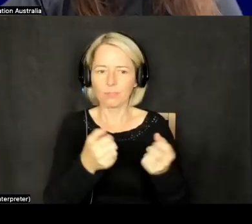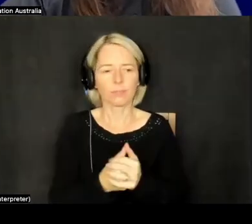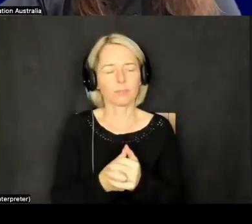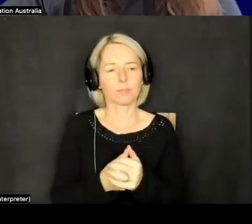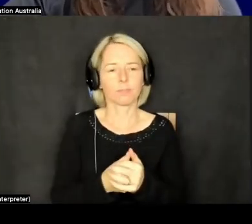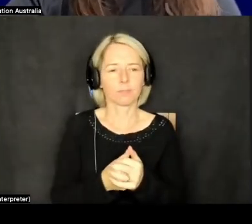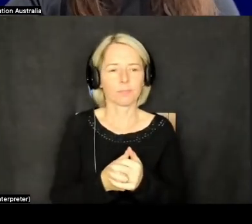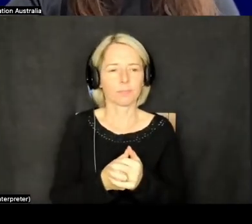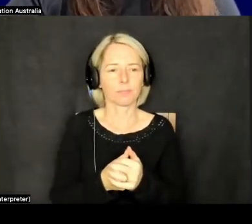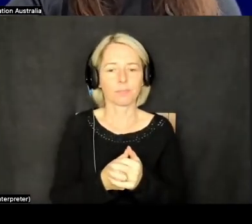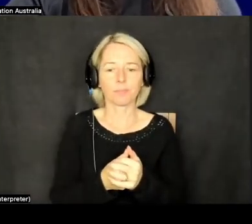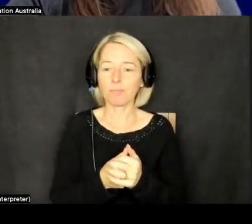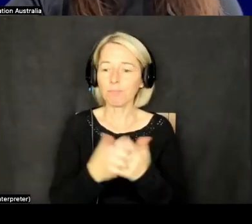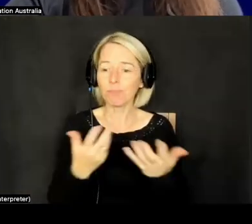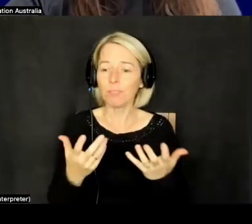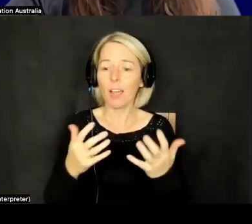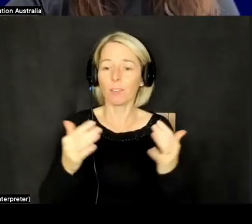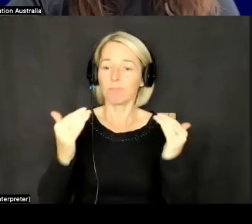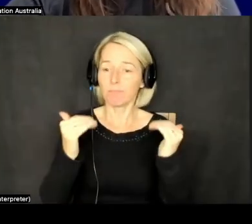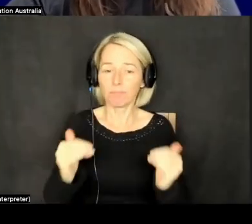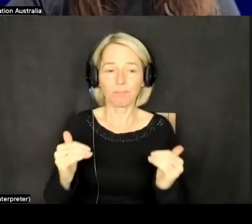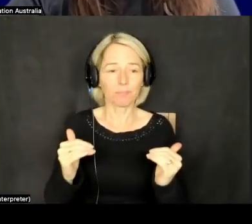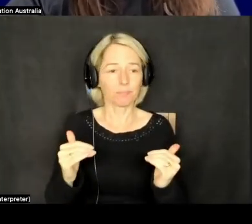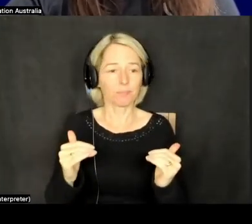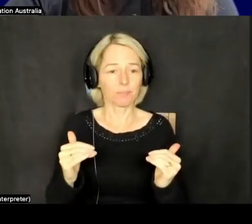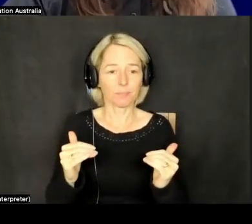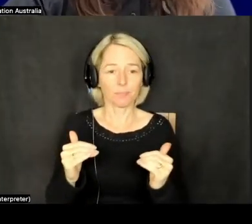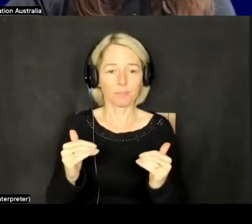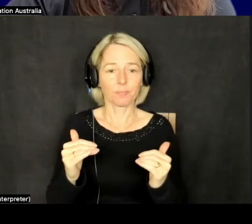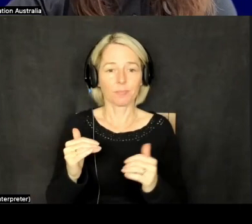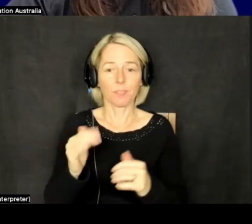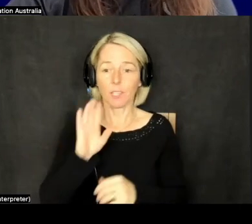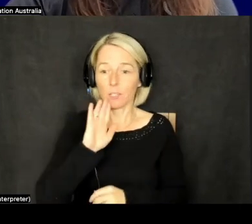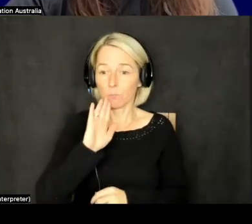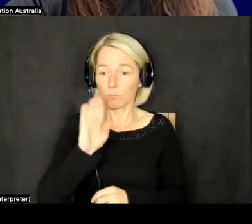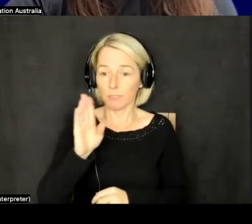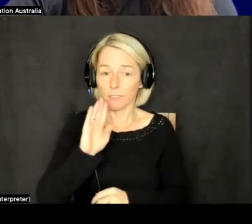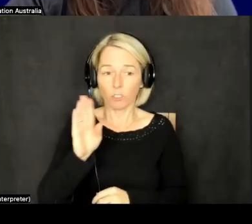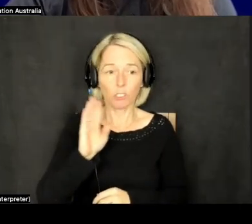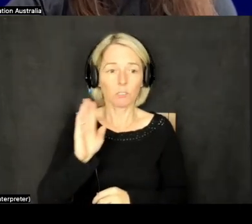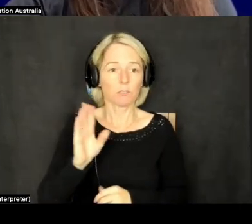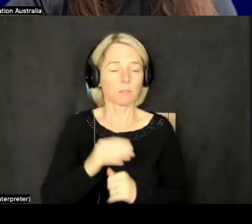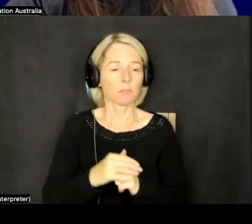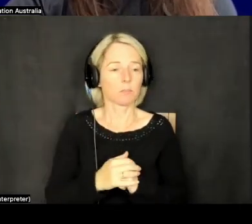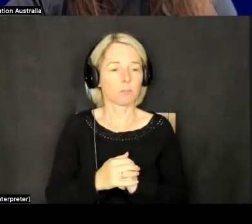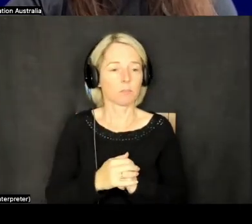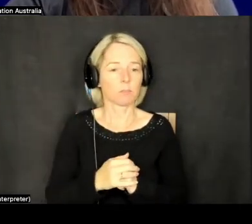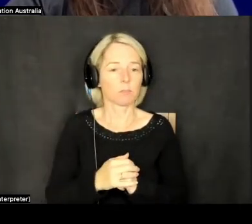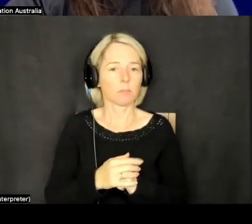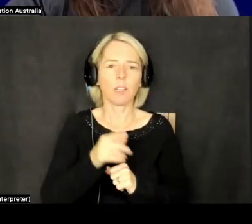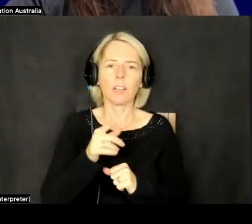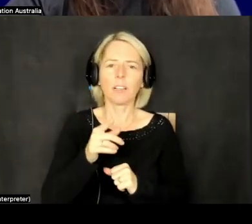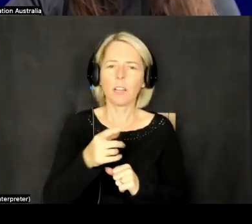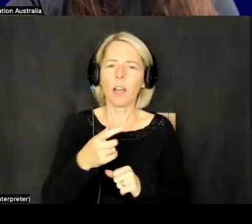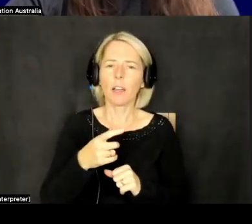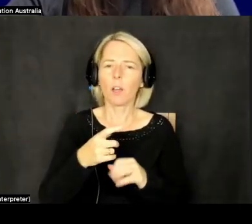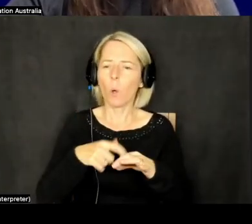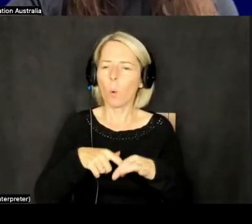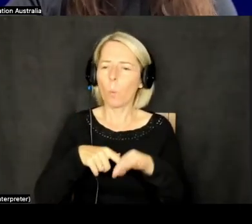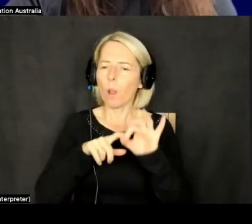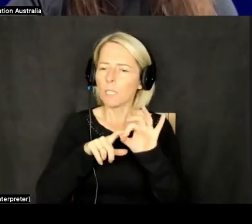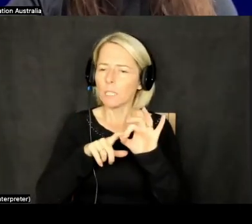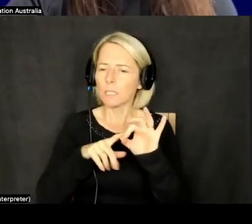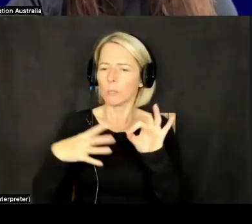little exploration or reflection on the qualities that you need to be able to function in a team